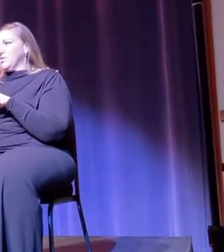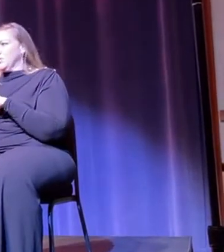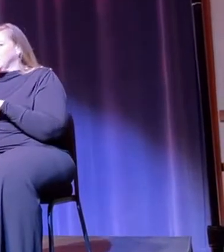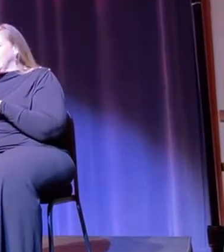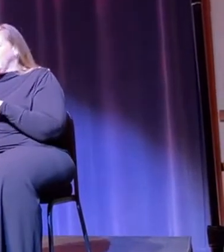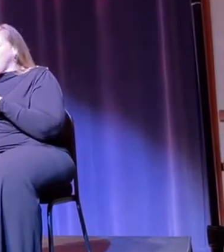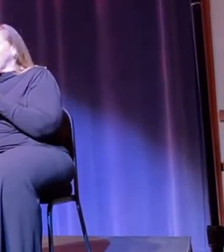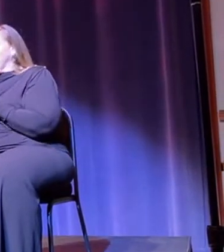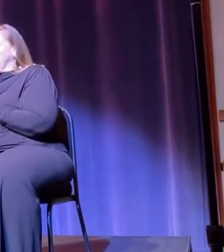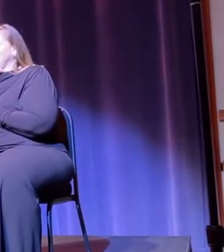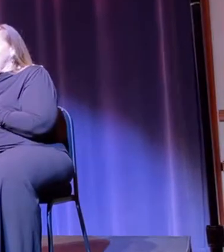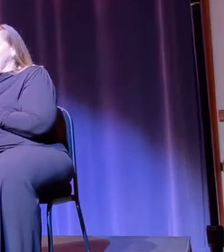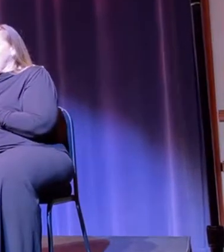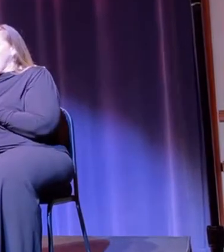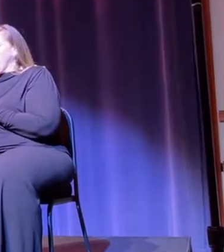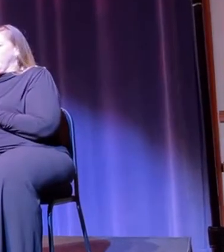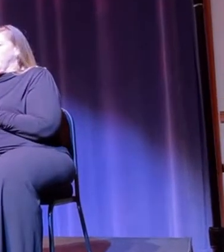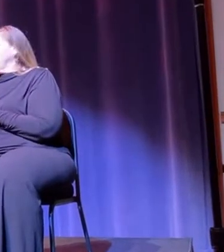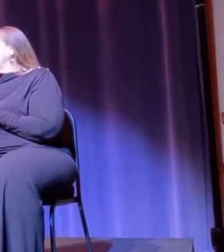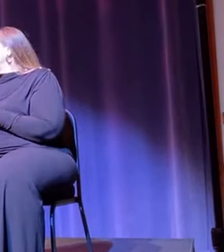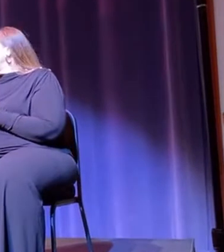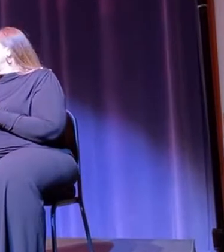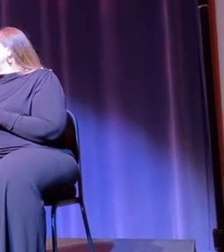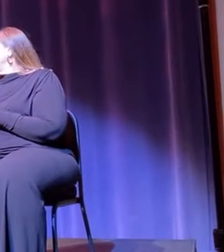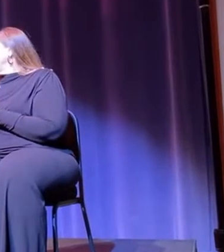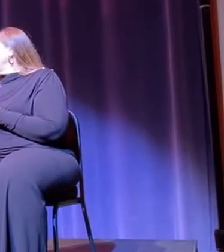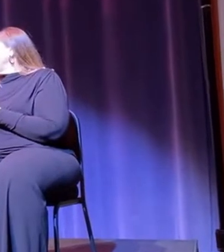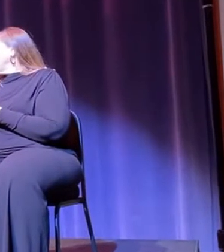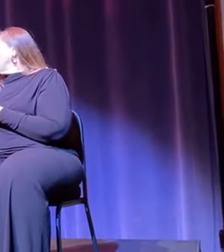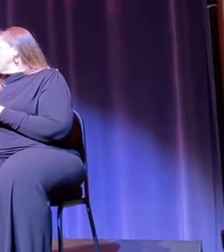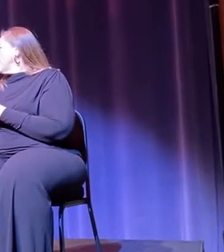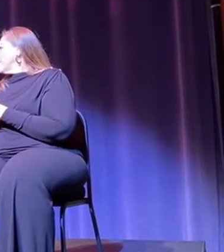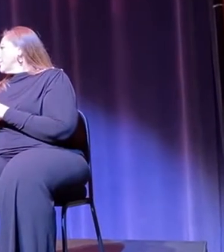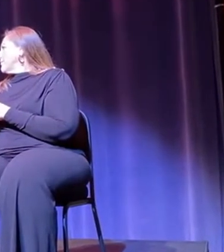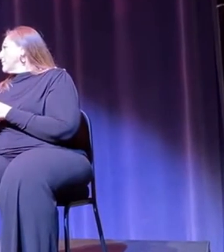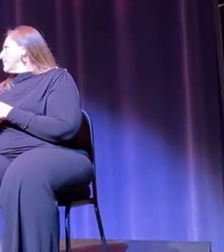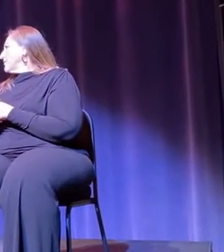undocumented folks makes this country outrageously powerful